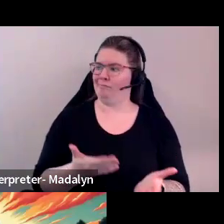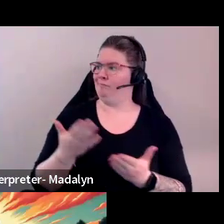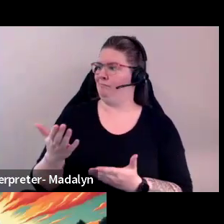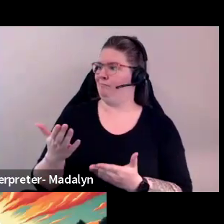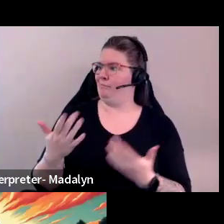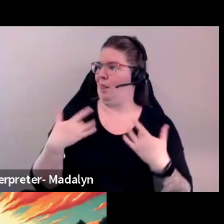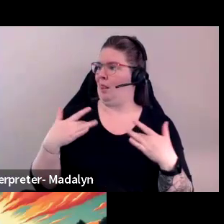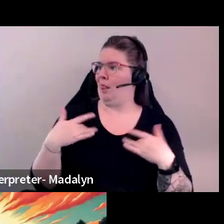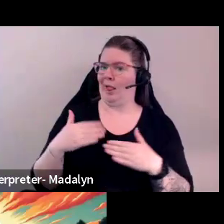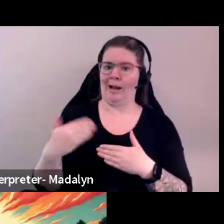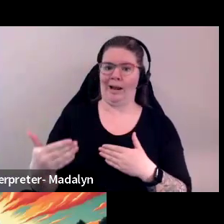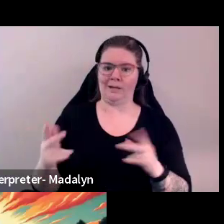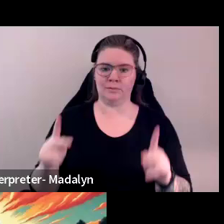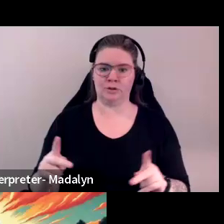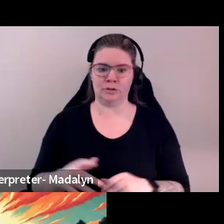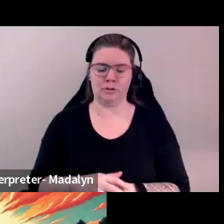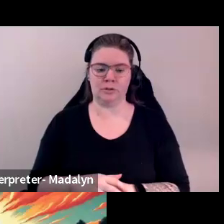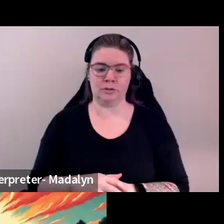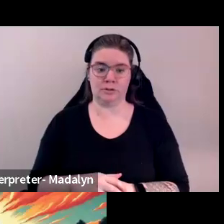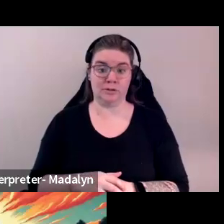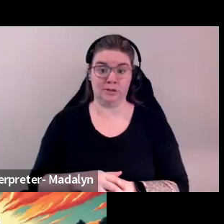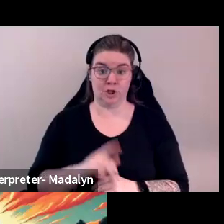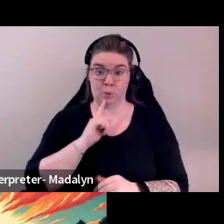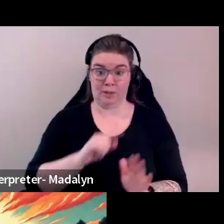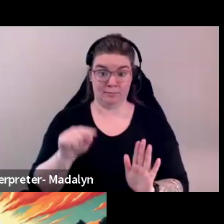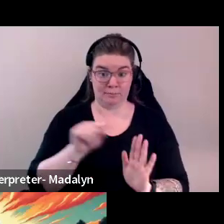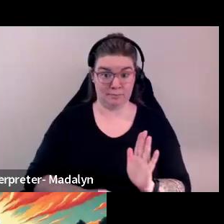Tom Olin: And at the cost of us. Tom Olin: And